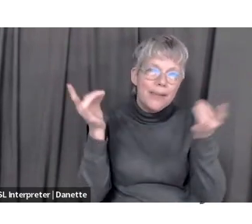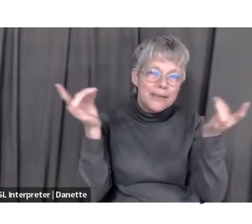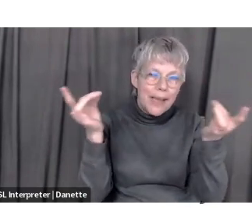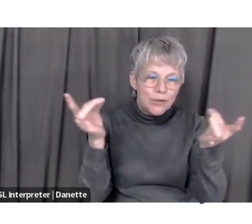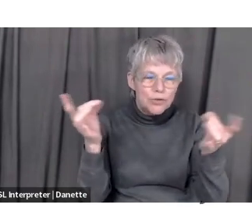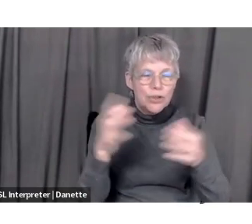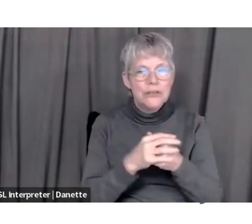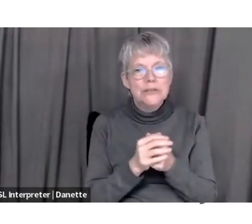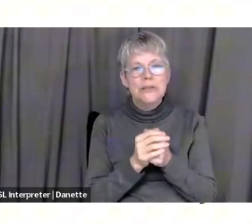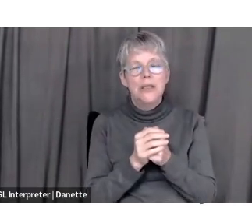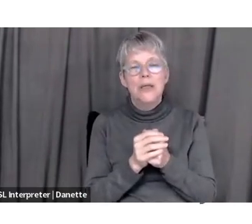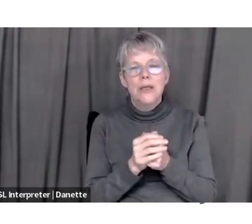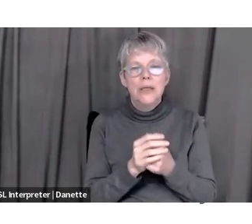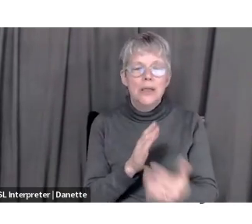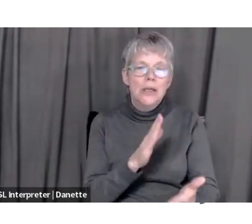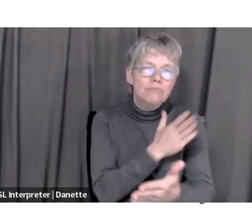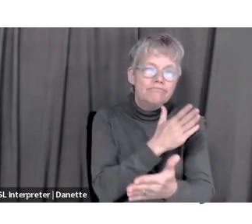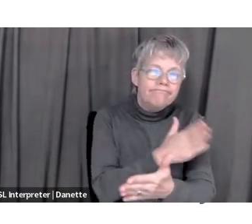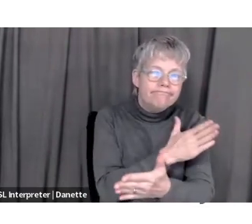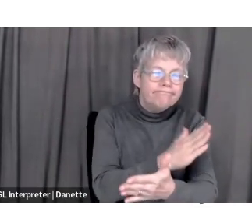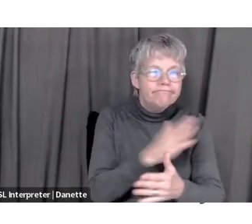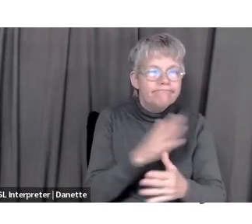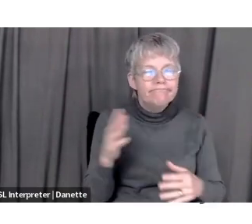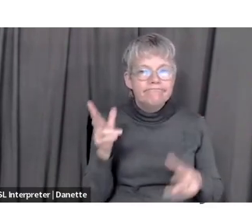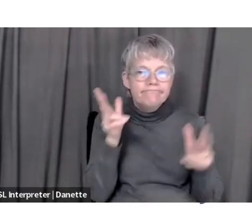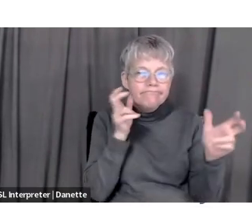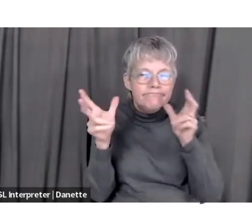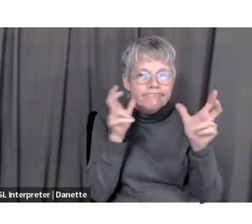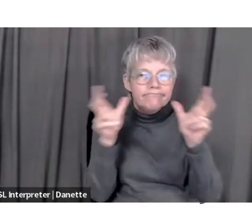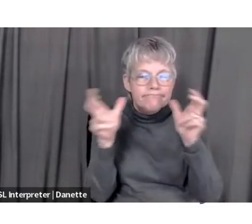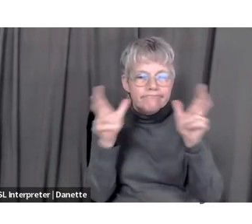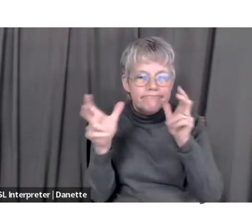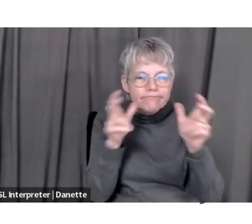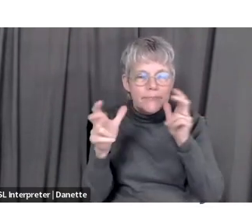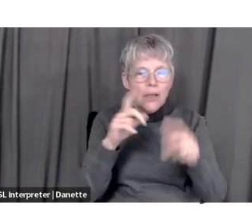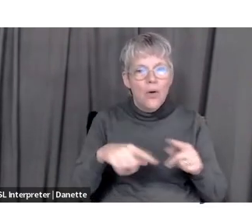We have soothing playlist, just hundreds of really fantastic resources.